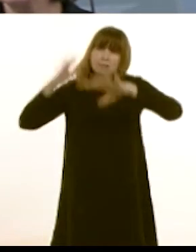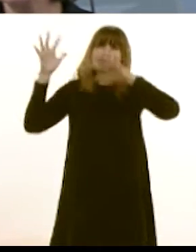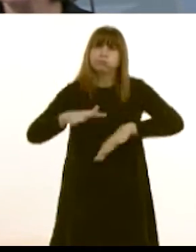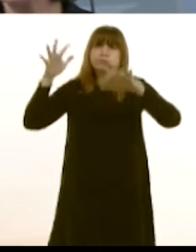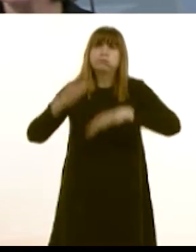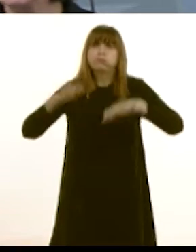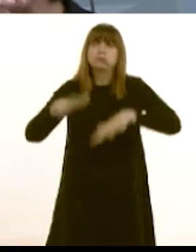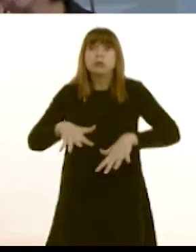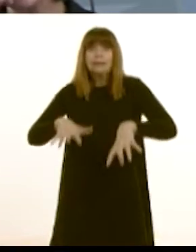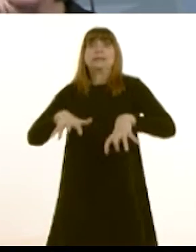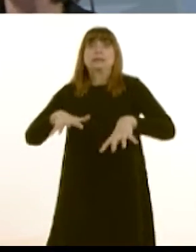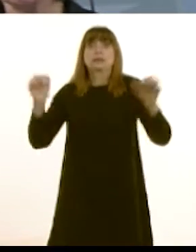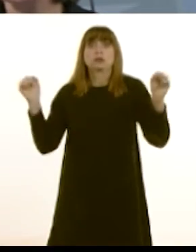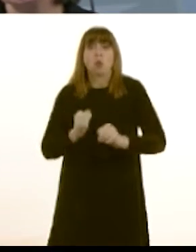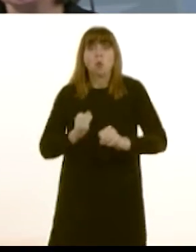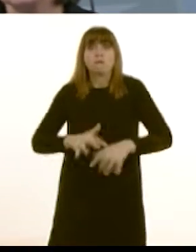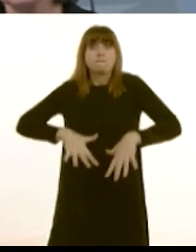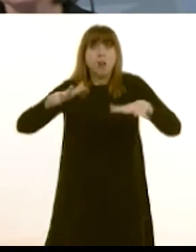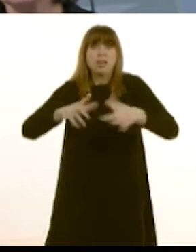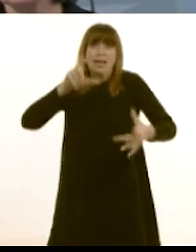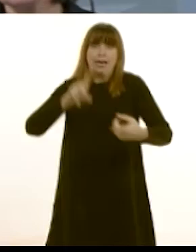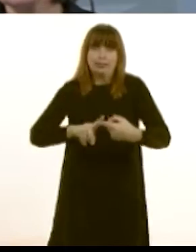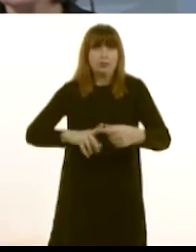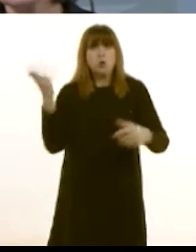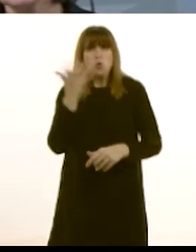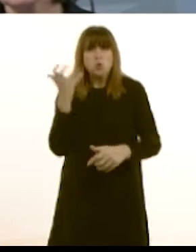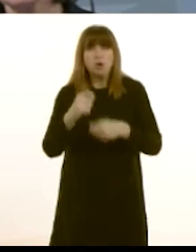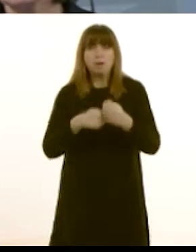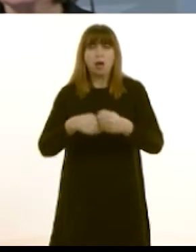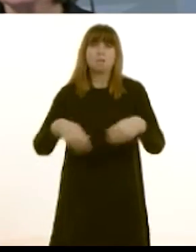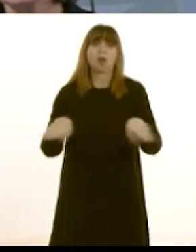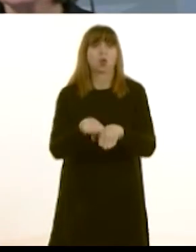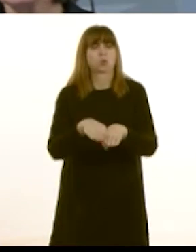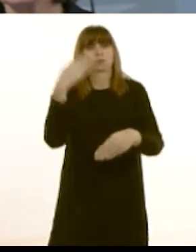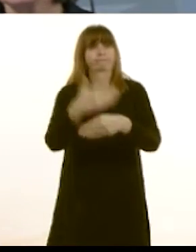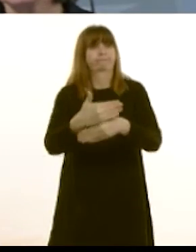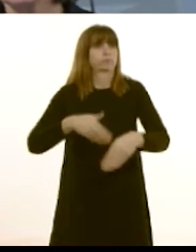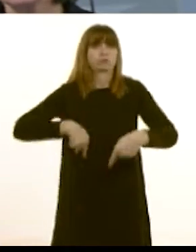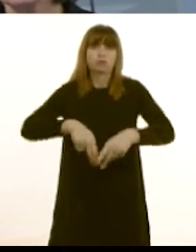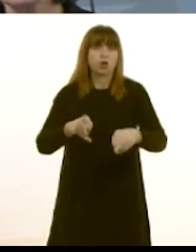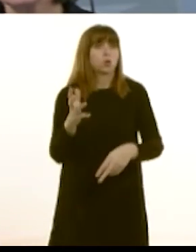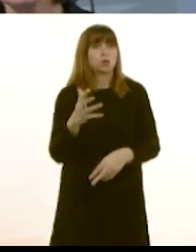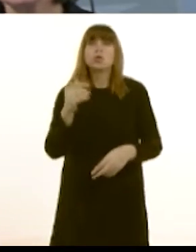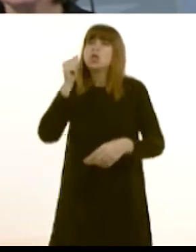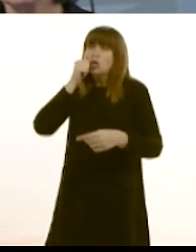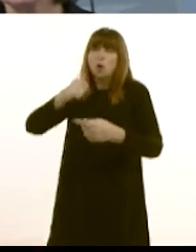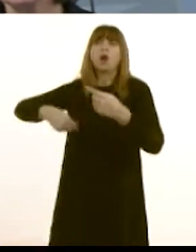that are causing, both for flooding and icy conditions, road closures. We can argue about the European Union, we can argue about the middle east, and we can